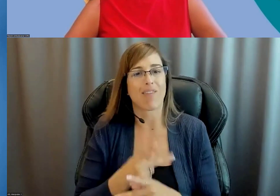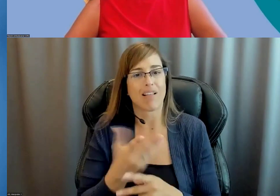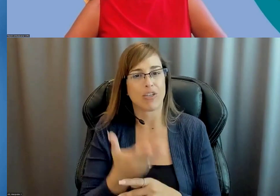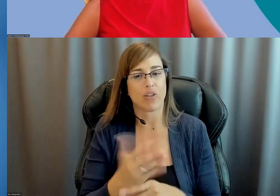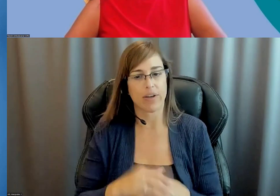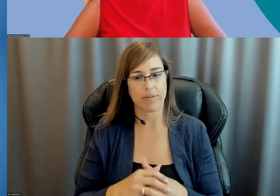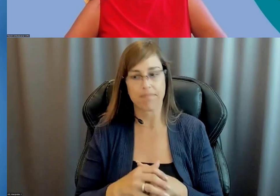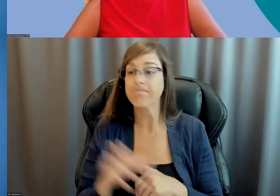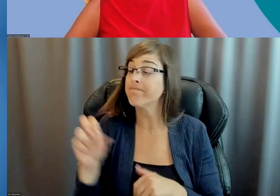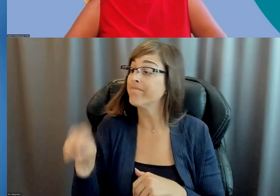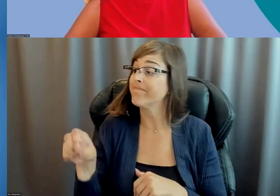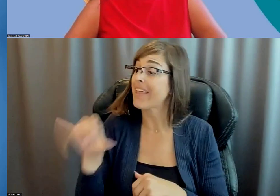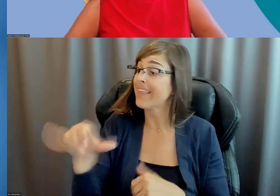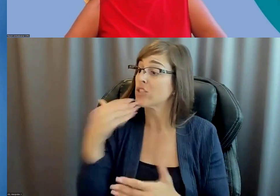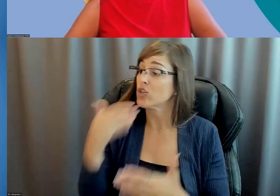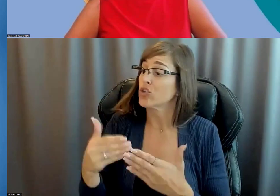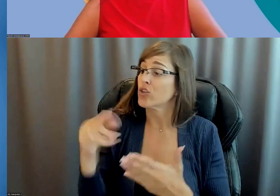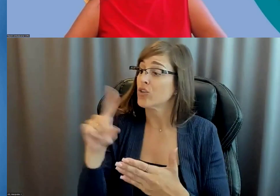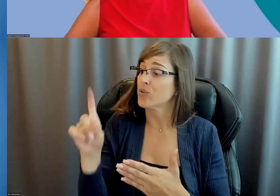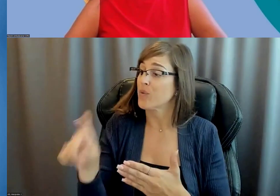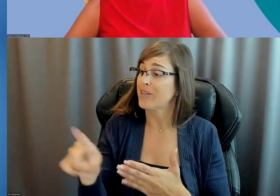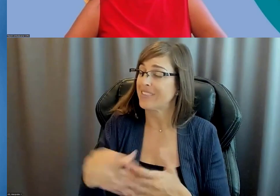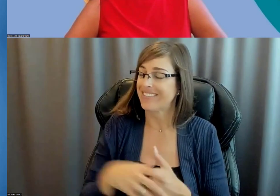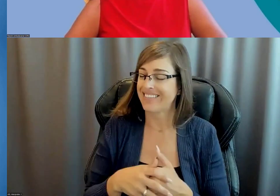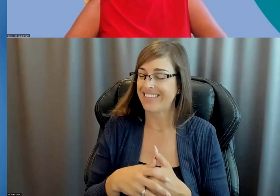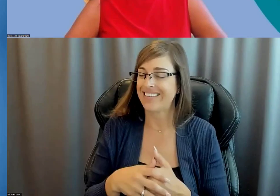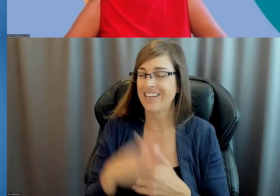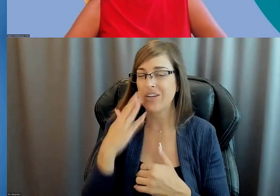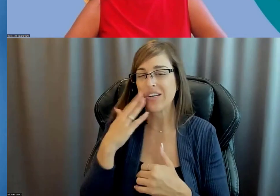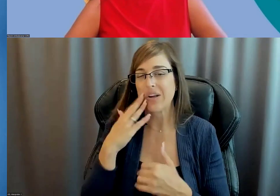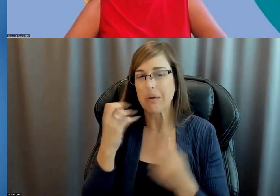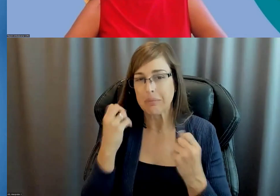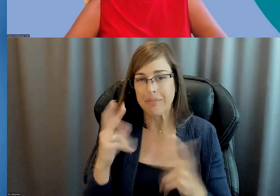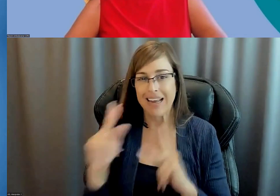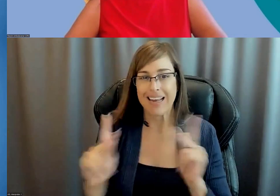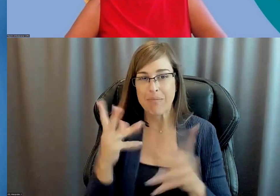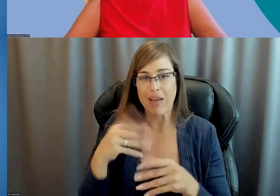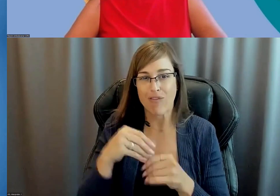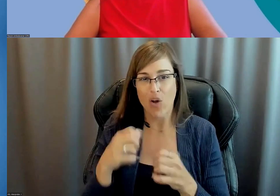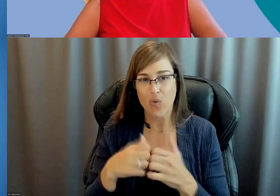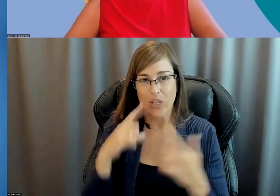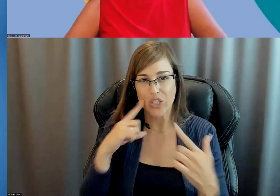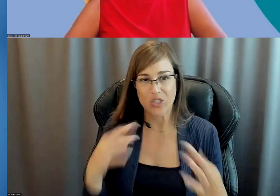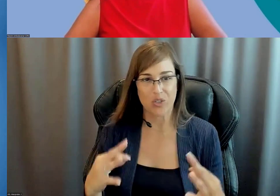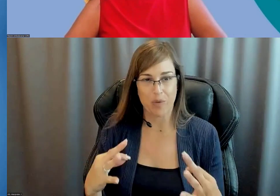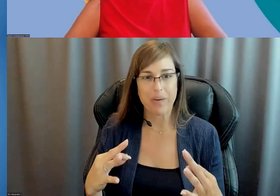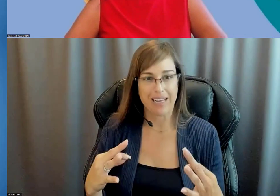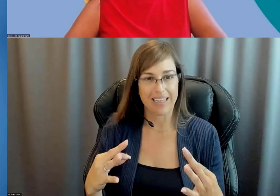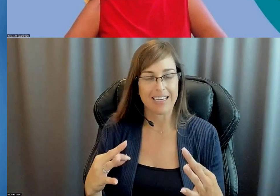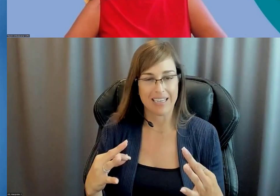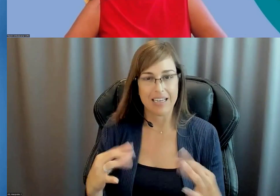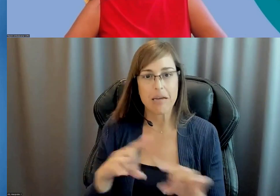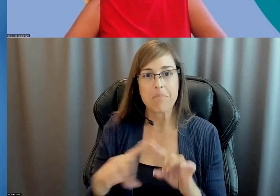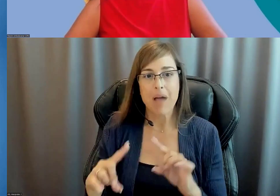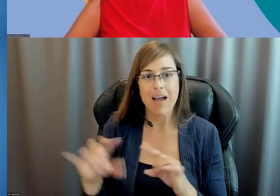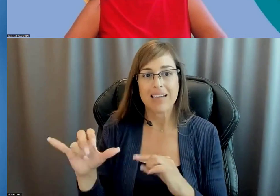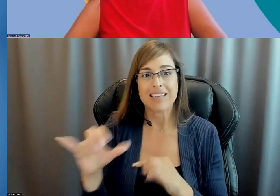Dr. Patricia Valdez: Yeah, that's a really good question, and there's a lot of people involved in determining this, but some of the things that we do consider